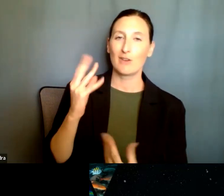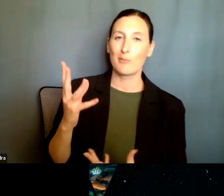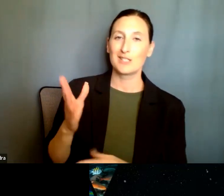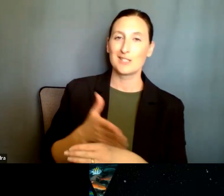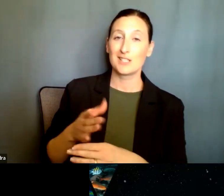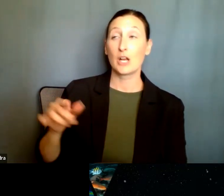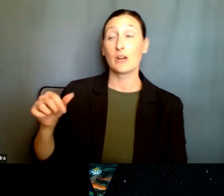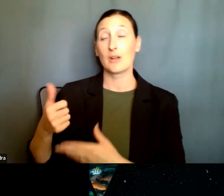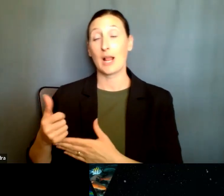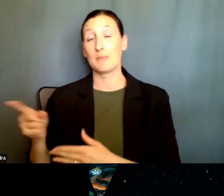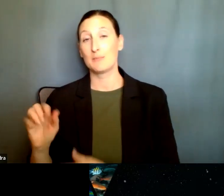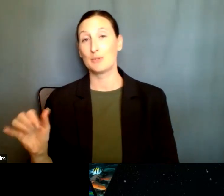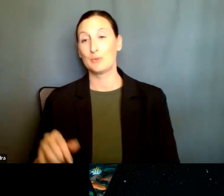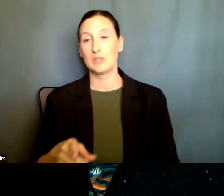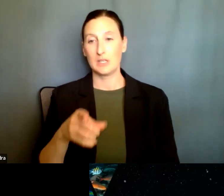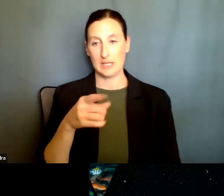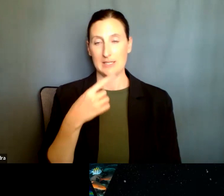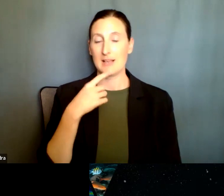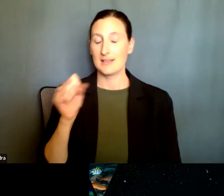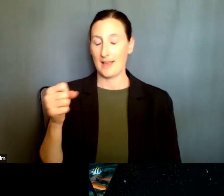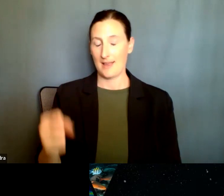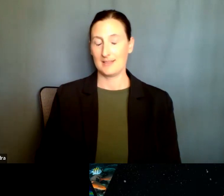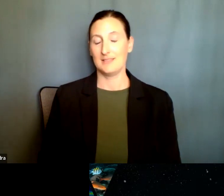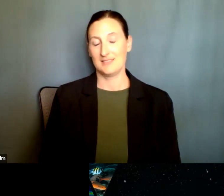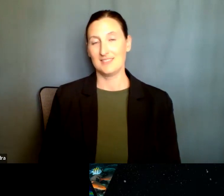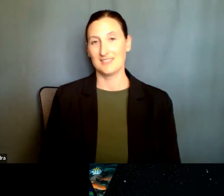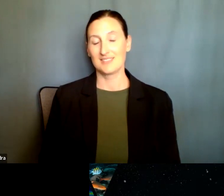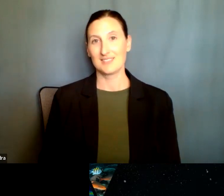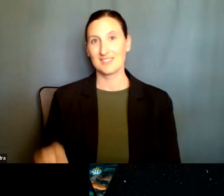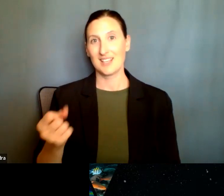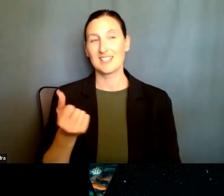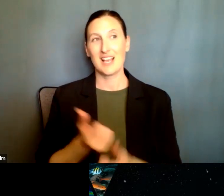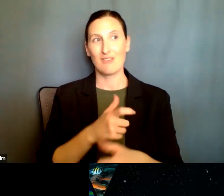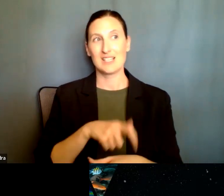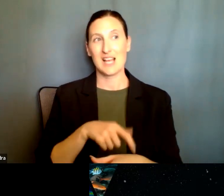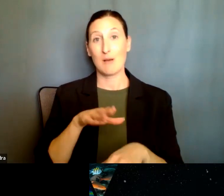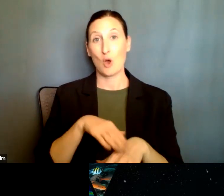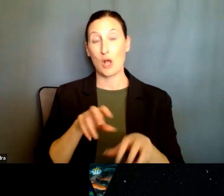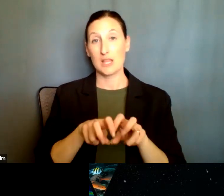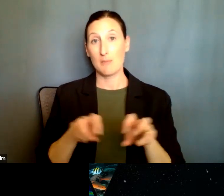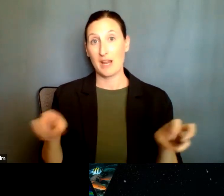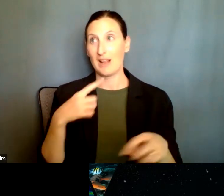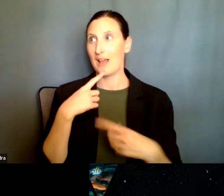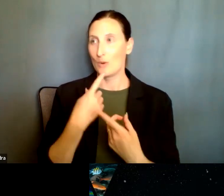Matthew Douglass: Yes. Every time I'm in a panel, I tell the panel is this. But then of course I forget when somebody asks.